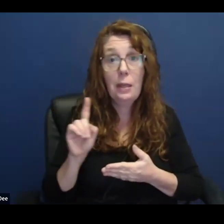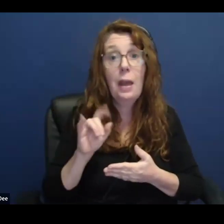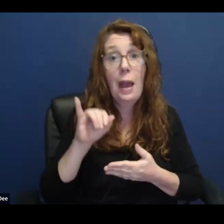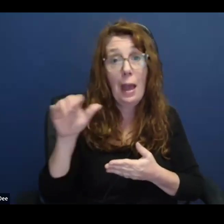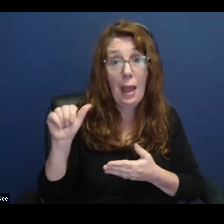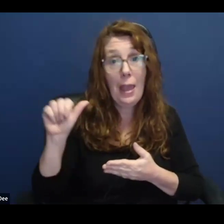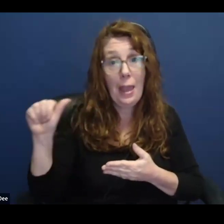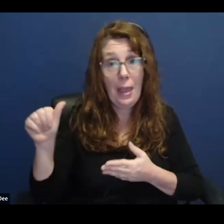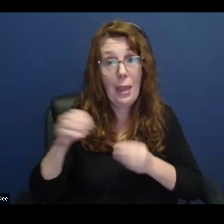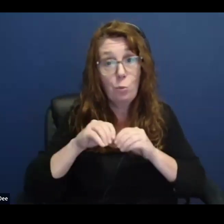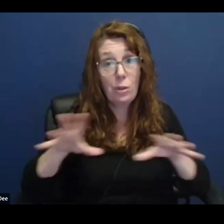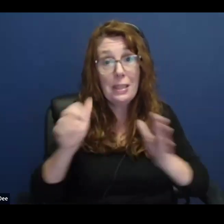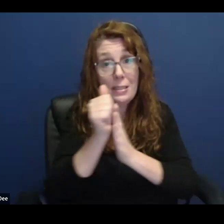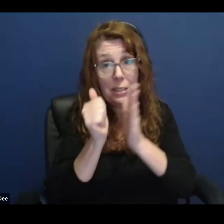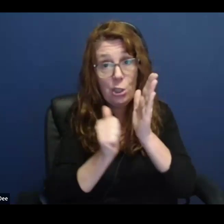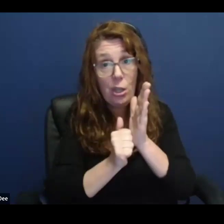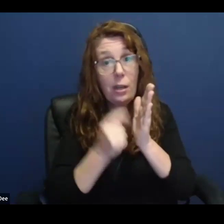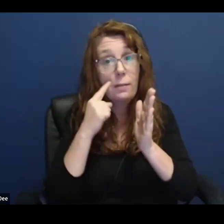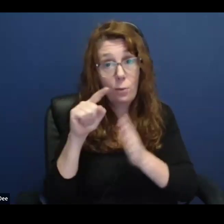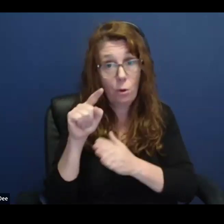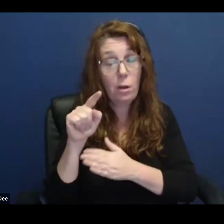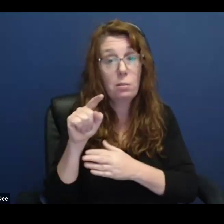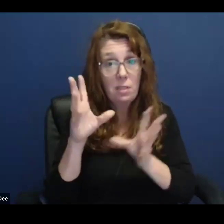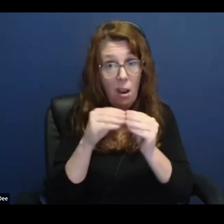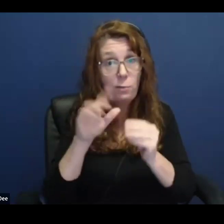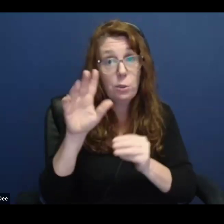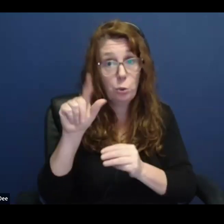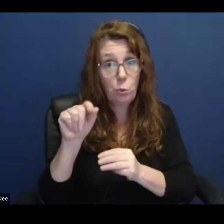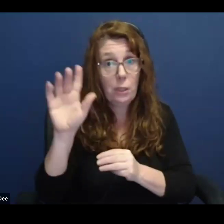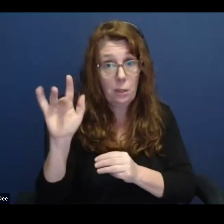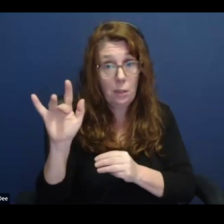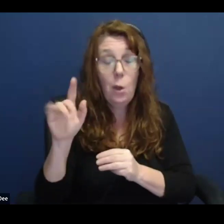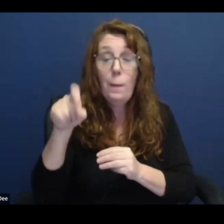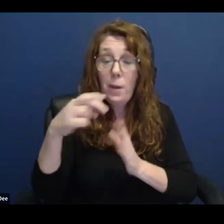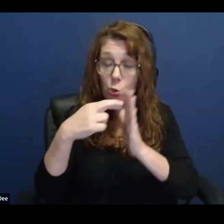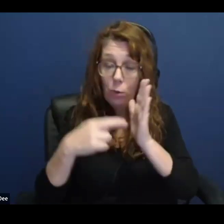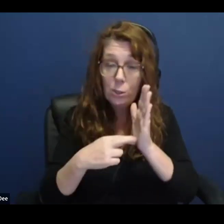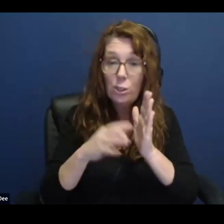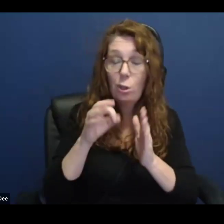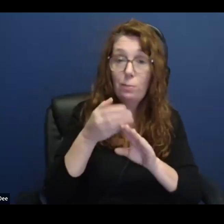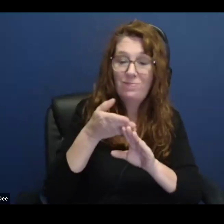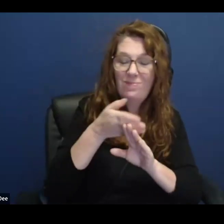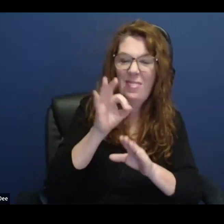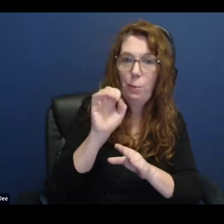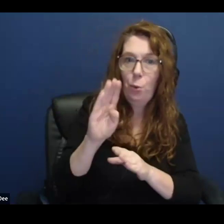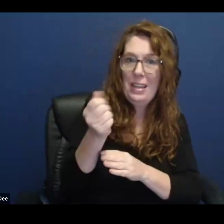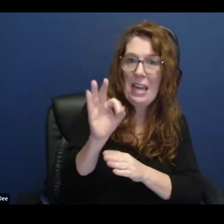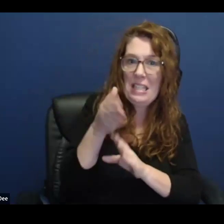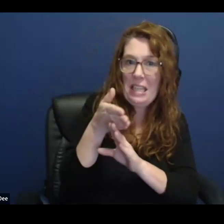agenda for the 2025 conference. Registration is required by February 19th. So if you're interested